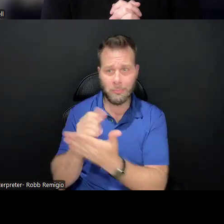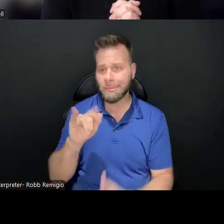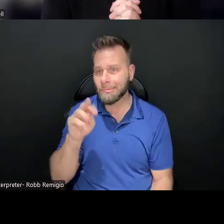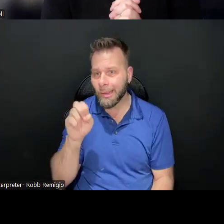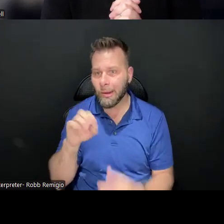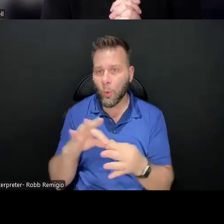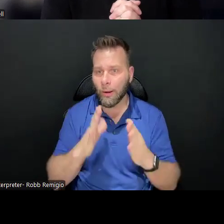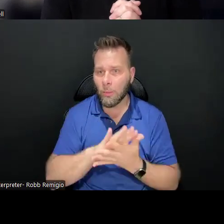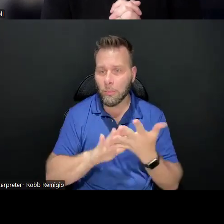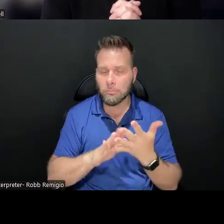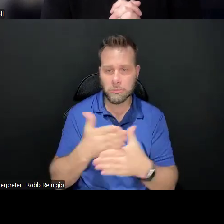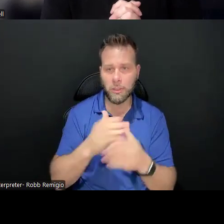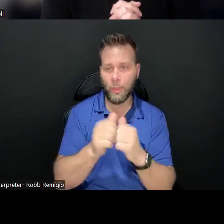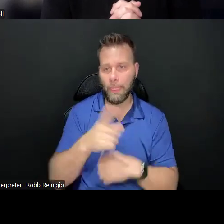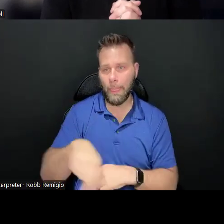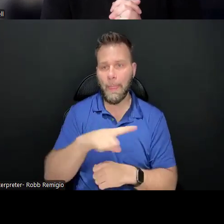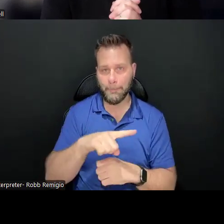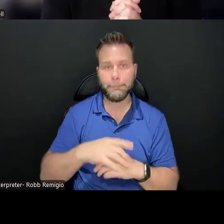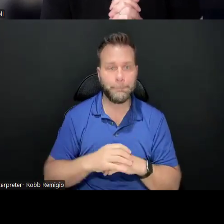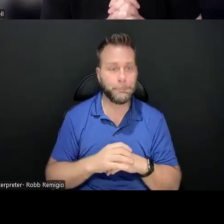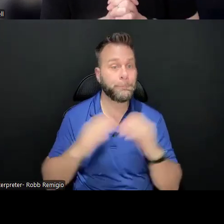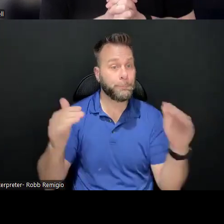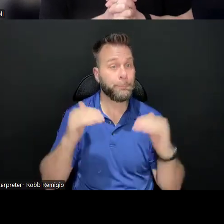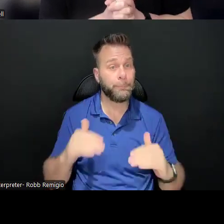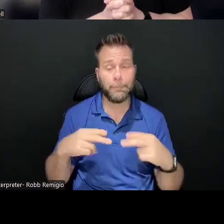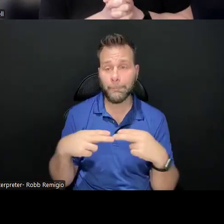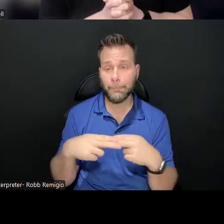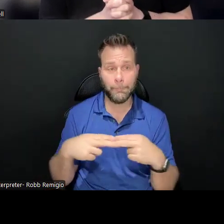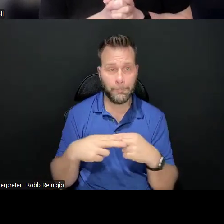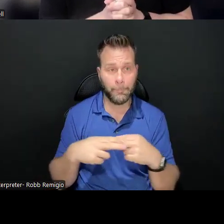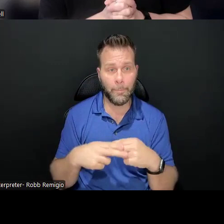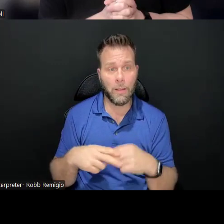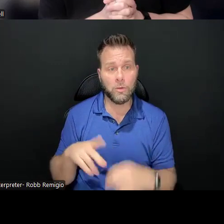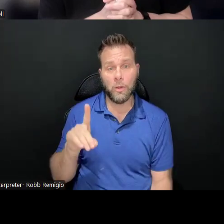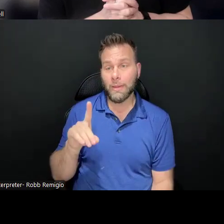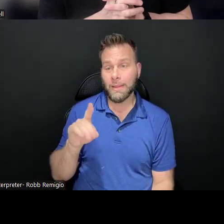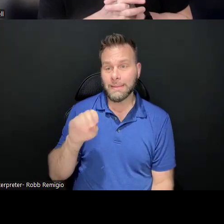Next slide, please. The demographics are kind of